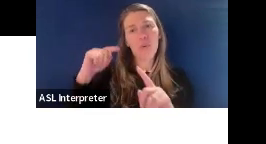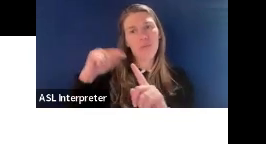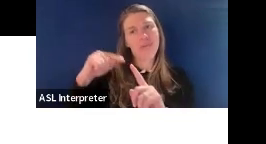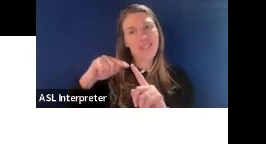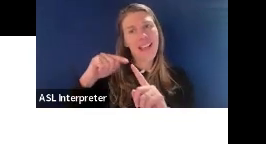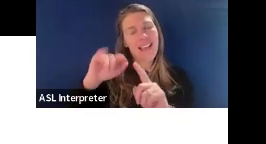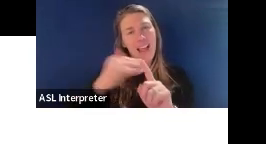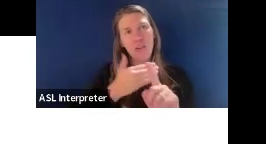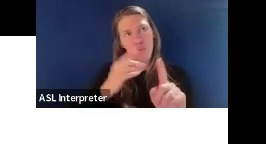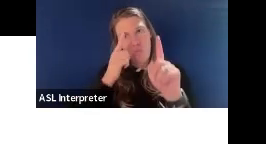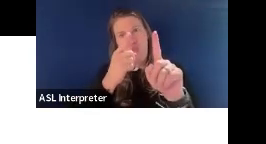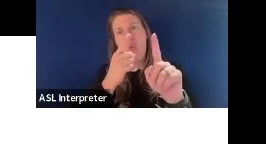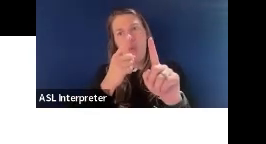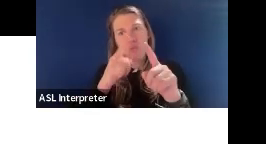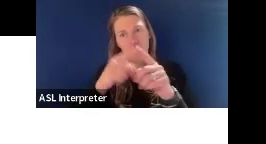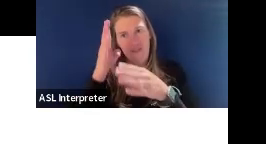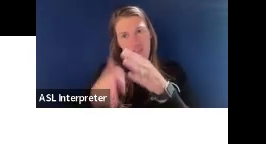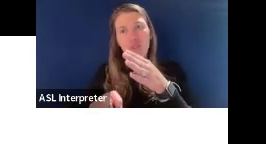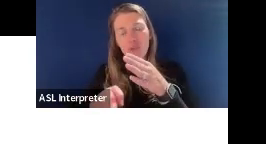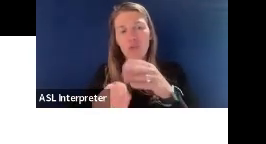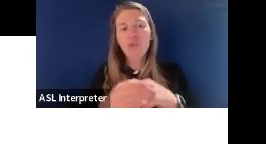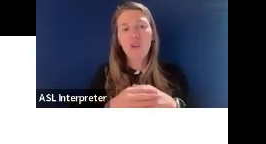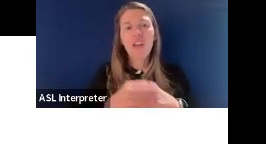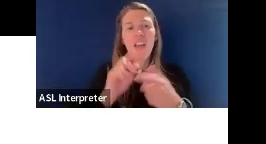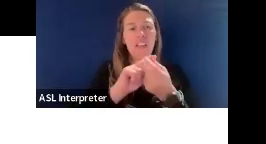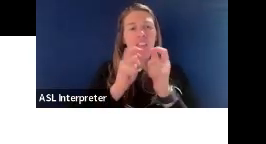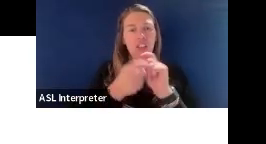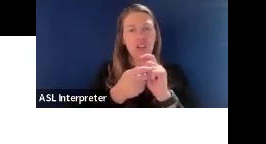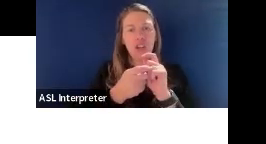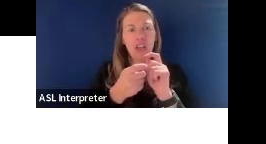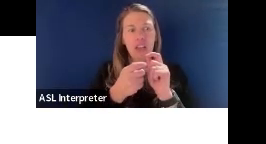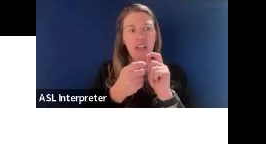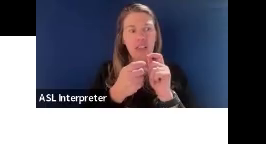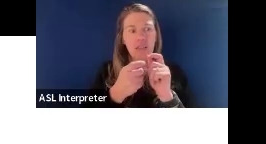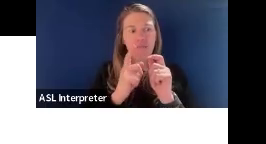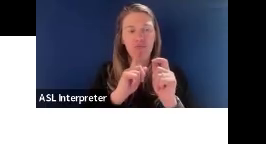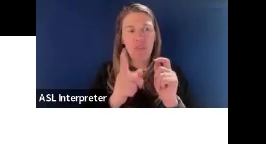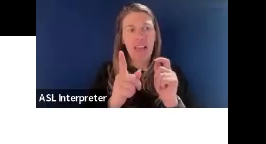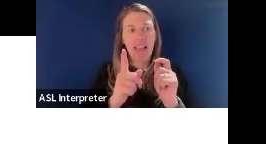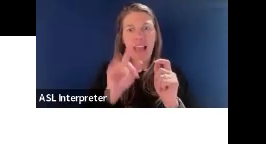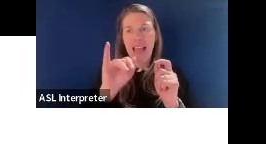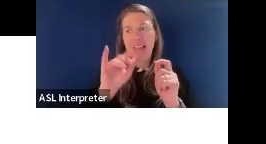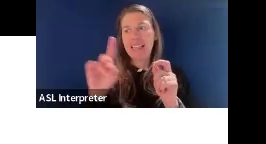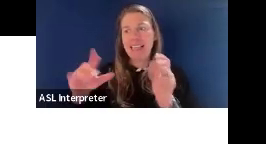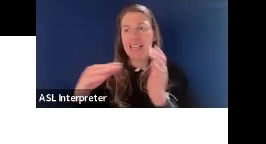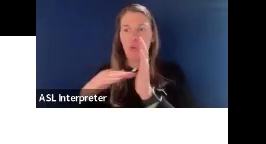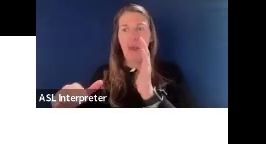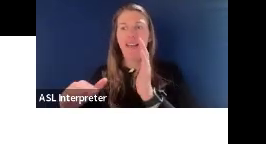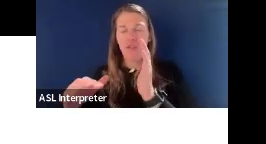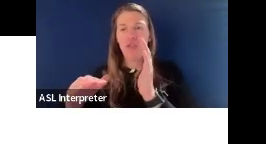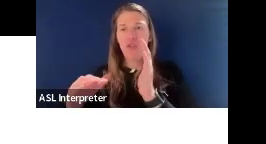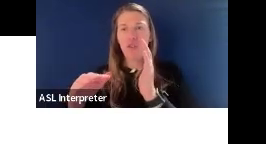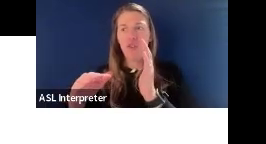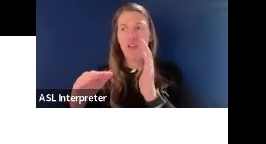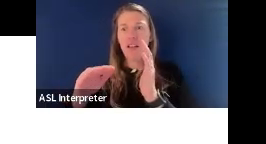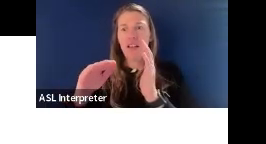You know, these changes are going to also impact the IDD waiver as it stands currently.